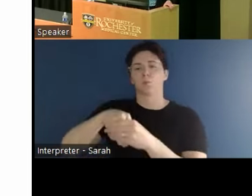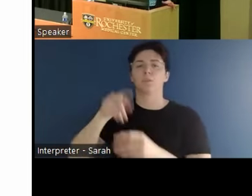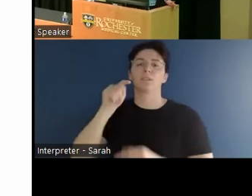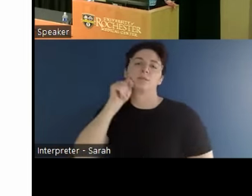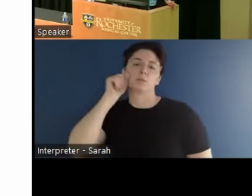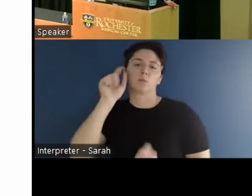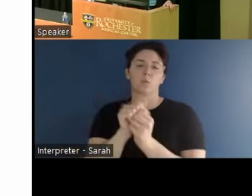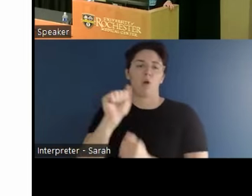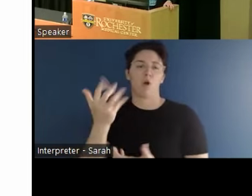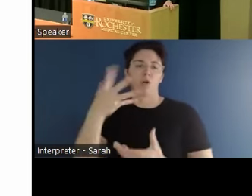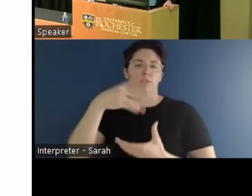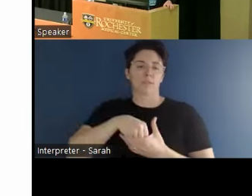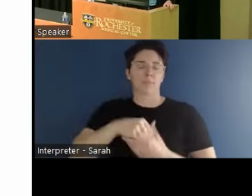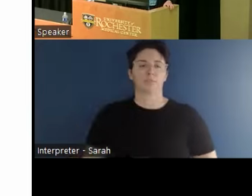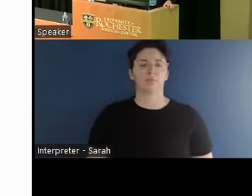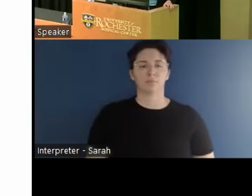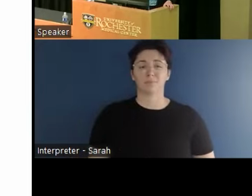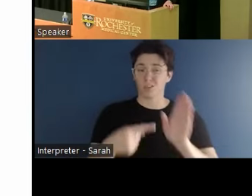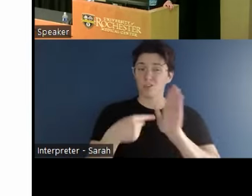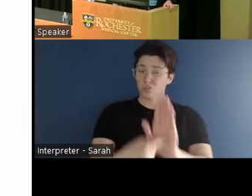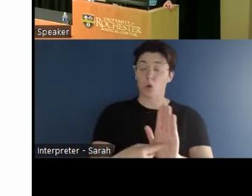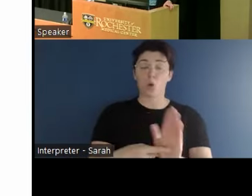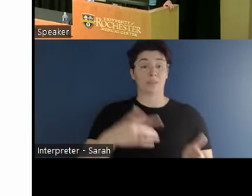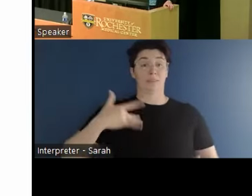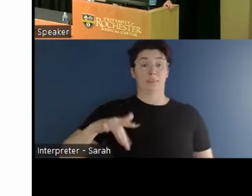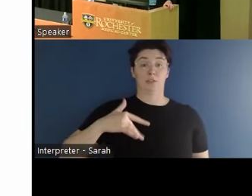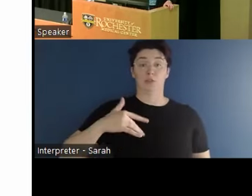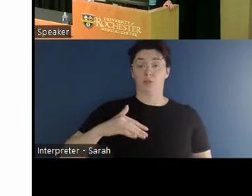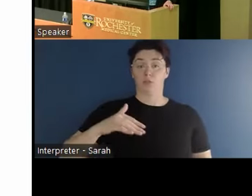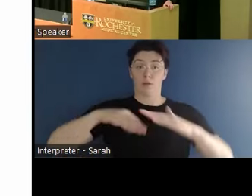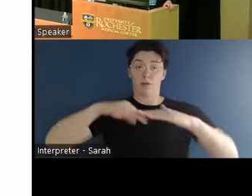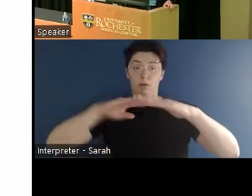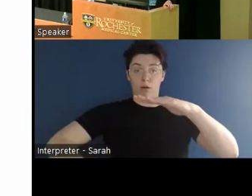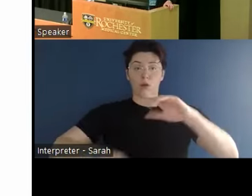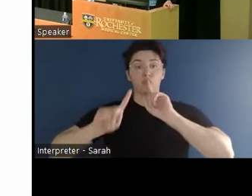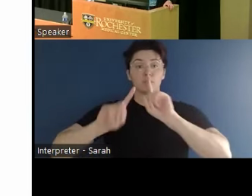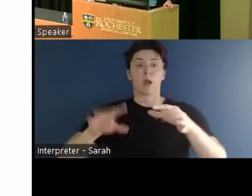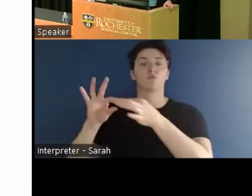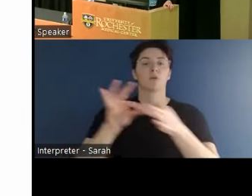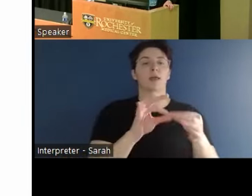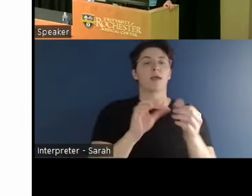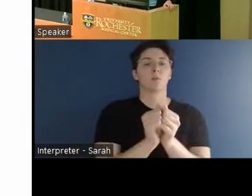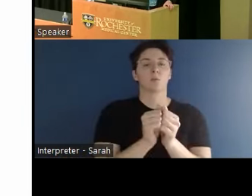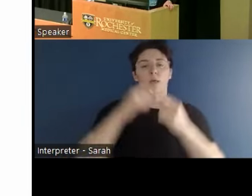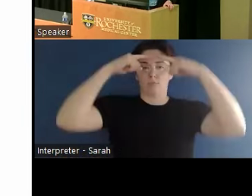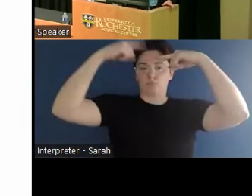showed us that there's sensory under responding that's linked to attentional processes um and it